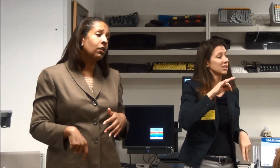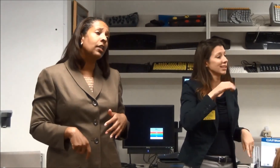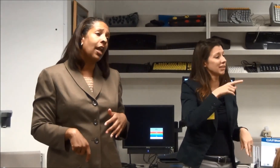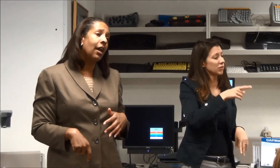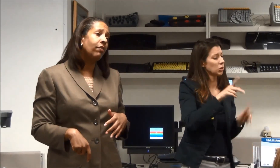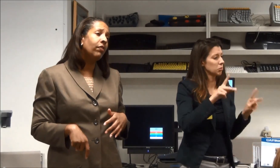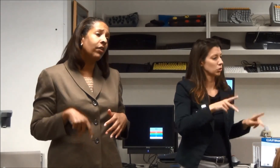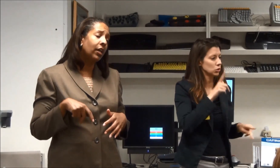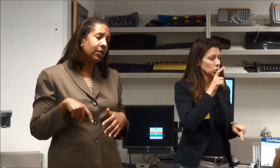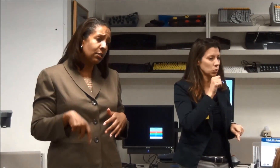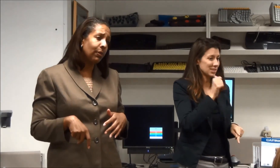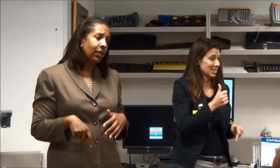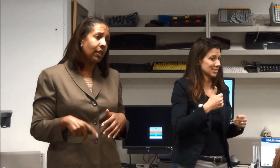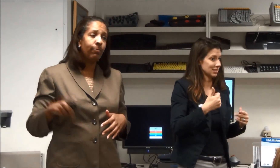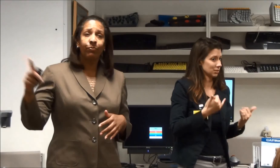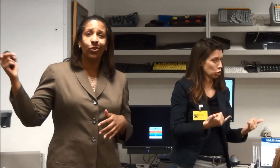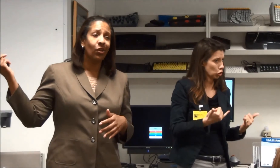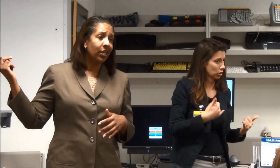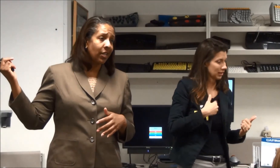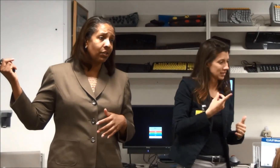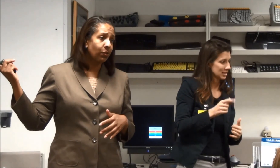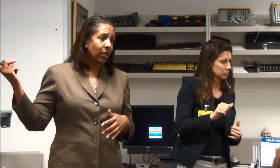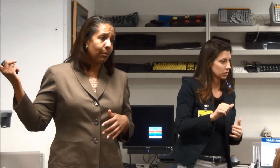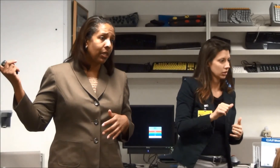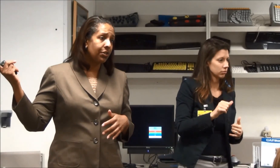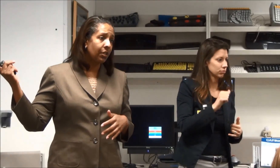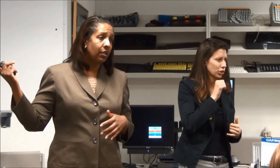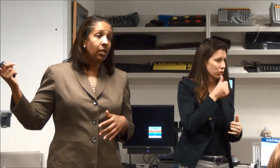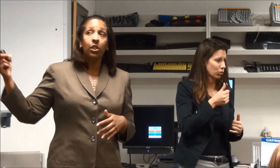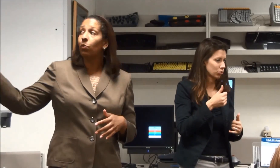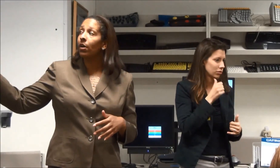currently have a disability, you're not entitled to an accommodation.